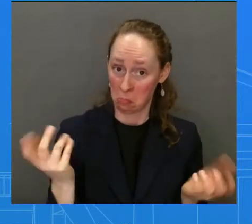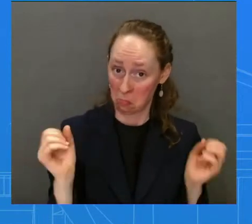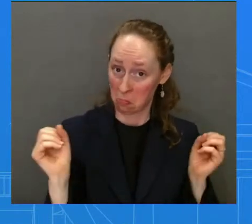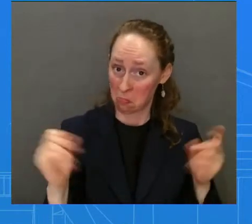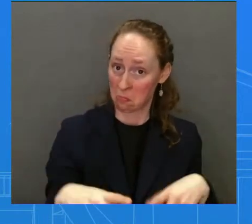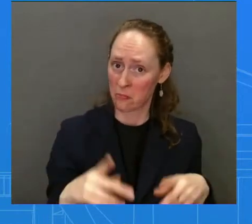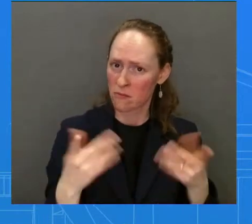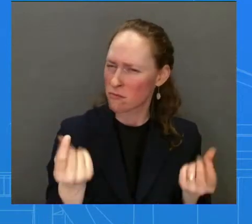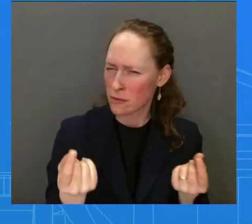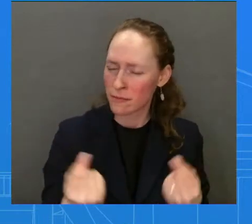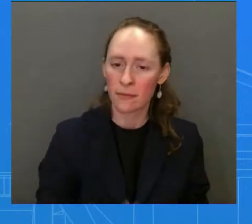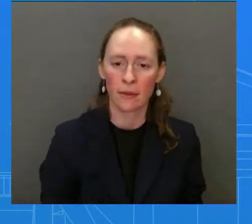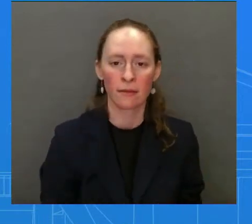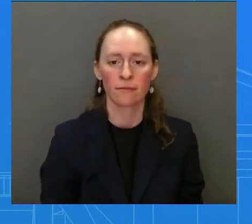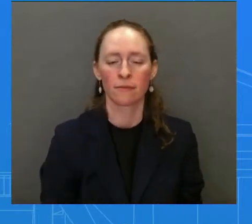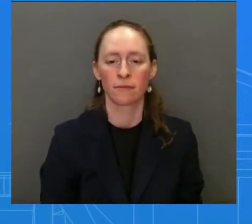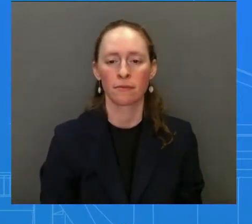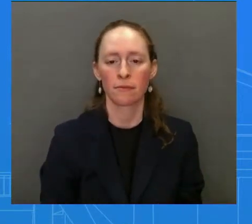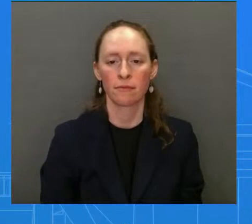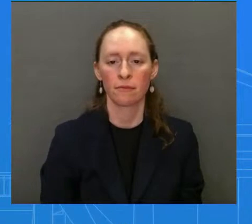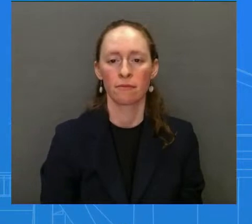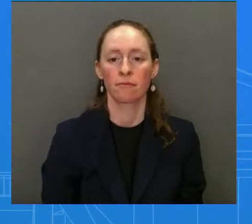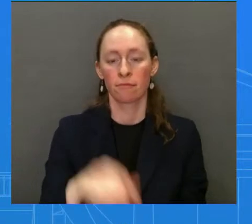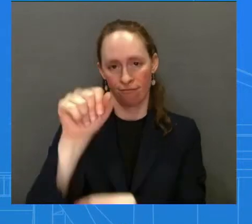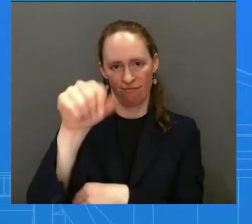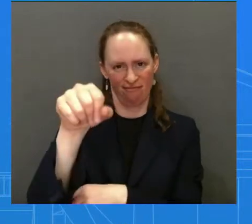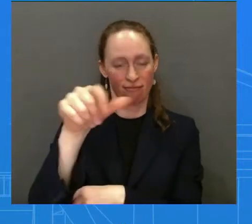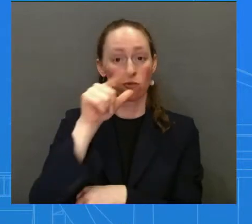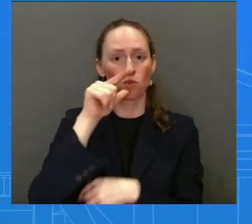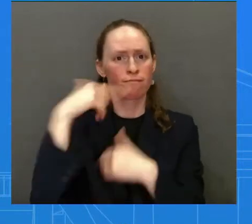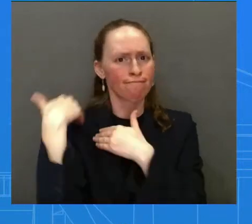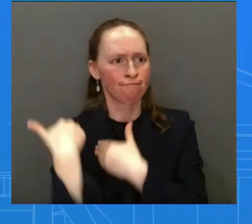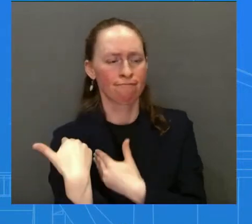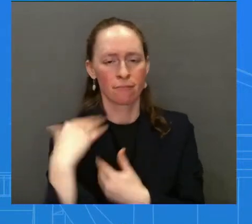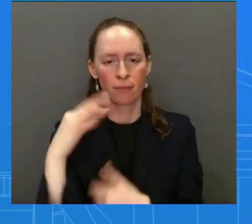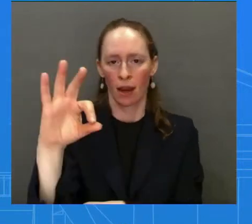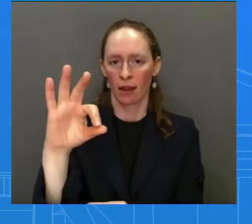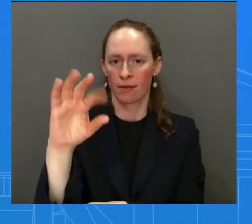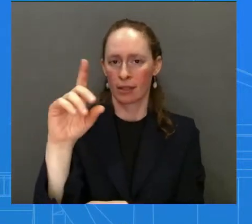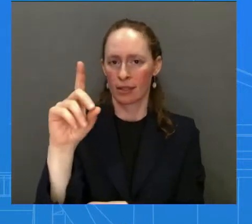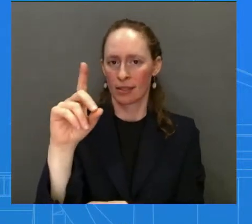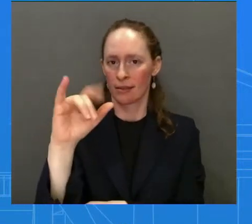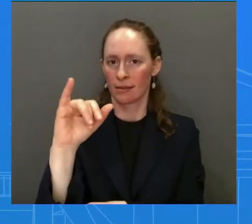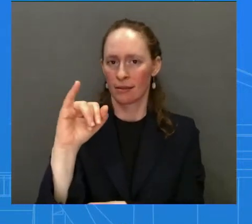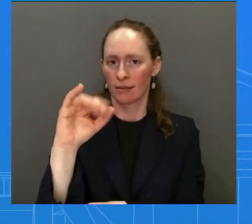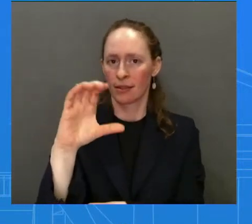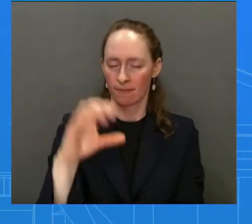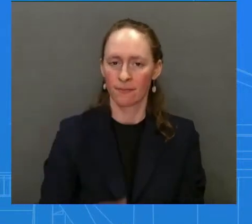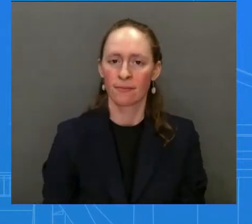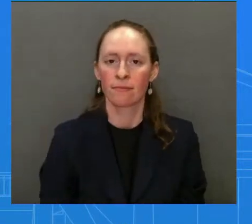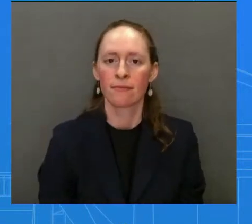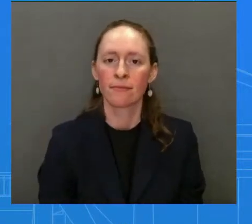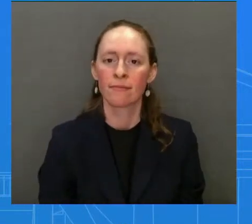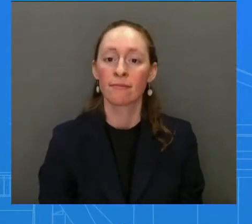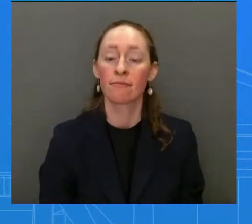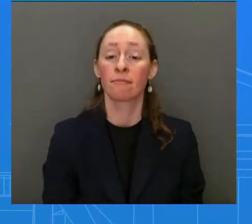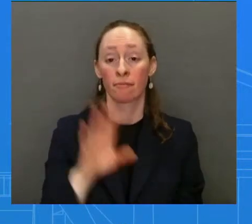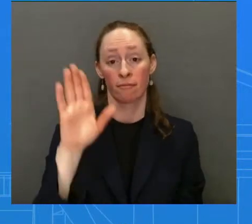And so, again, because of the decisive actions that we have seen from the banking -- the regulators and from our administration --